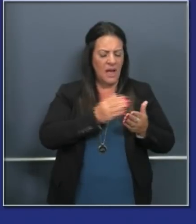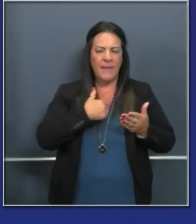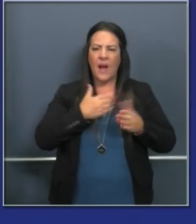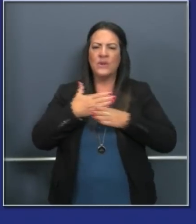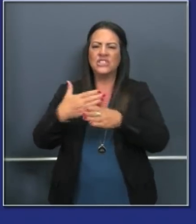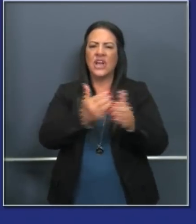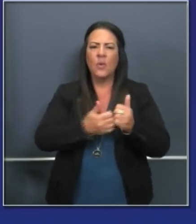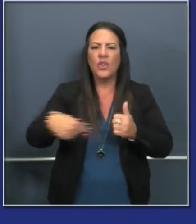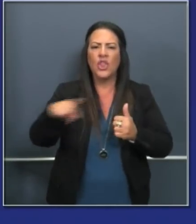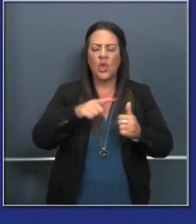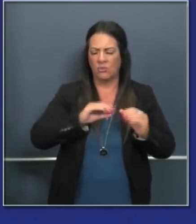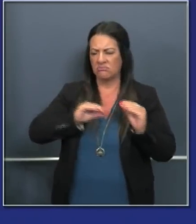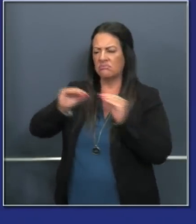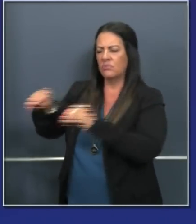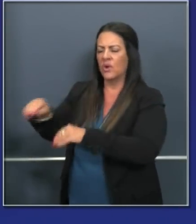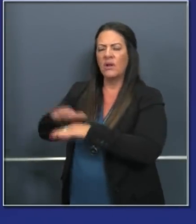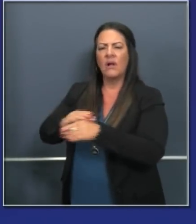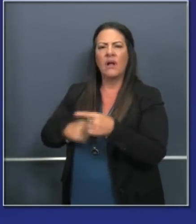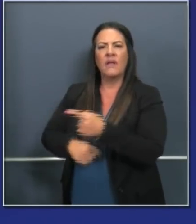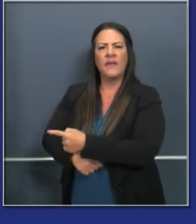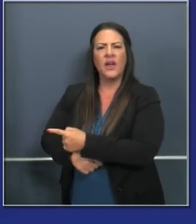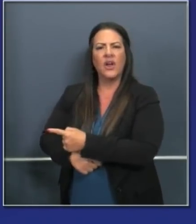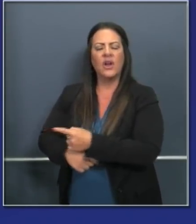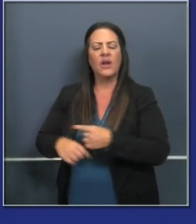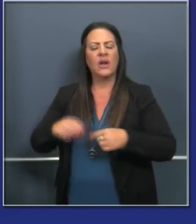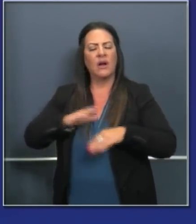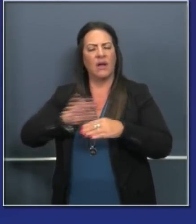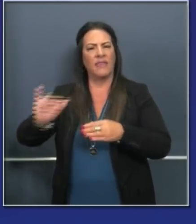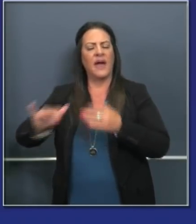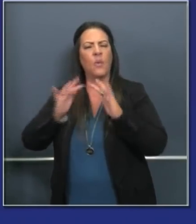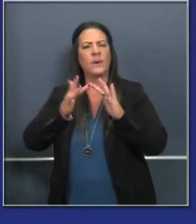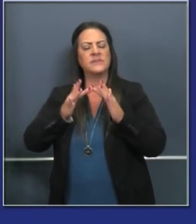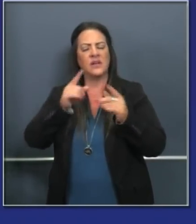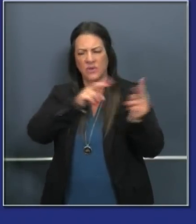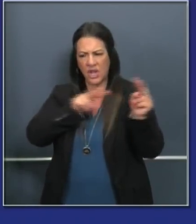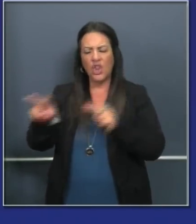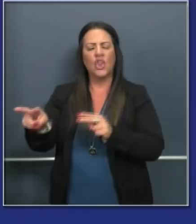WE'RE NOW MAKING ALL THIS. DATA EASILY ACCESSIBLE IN THE